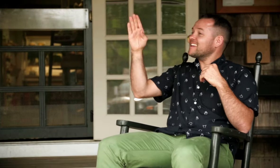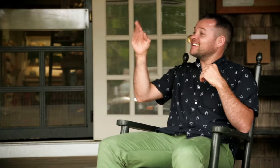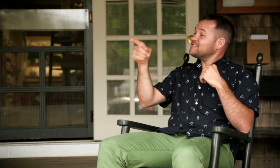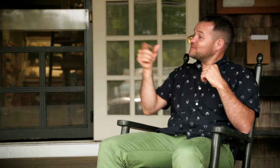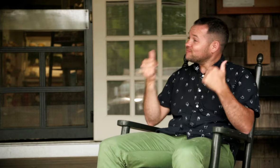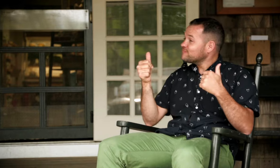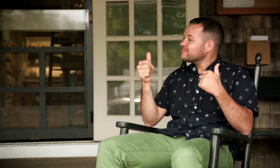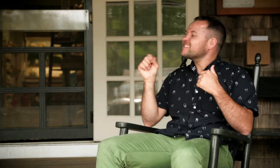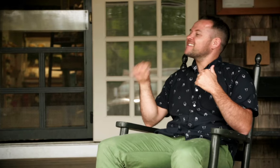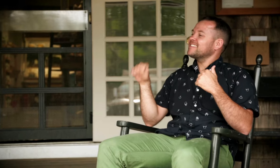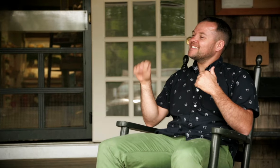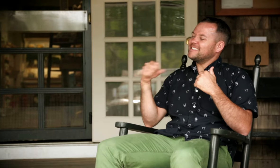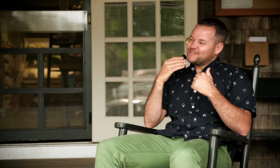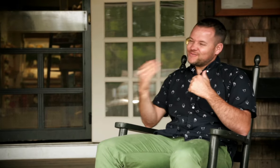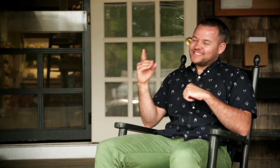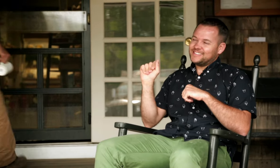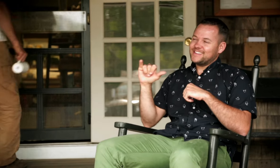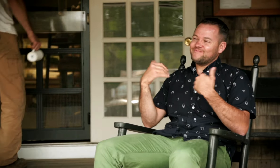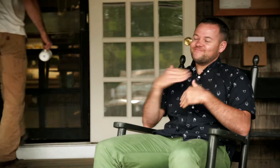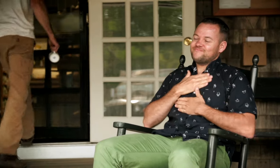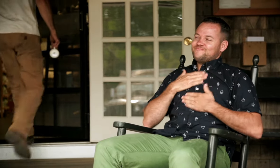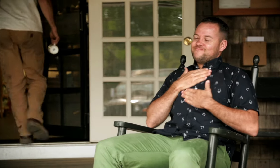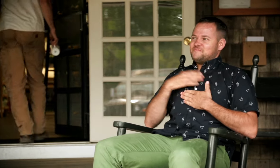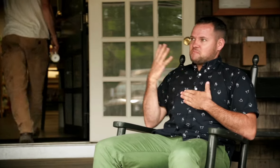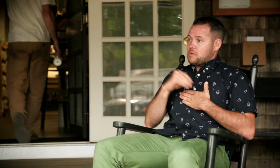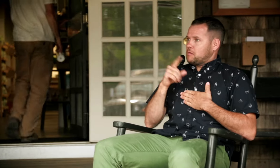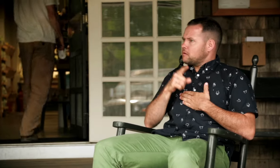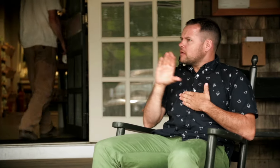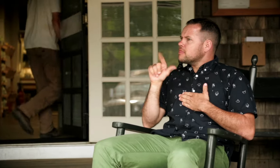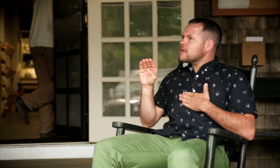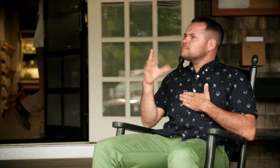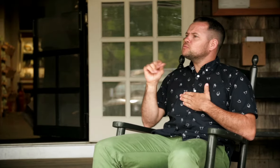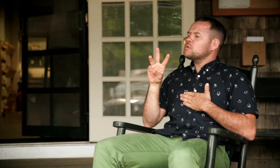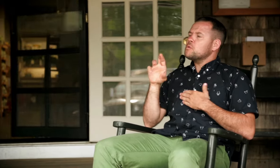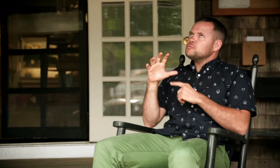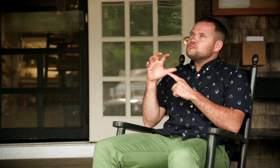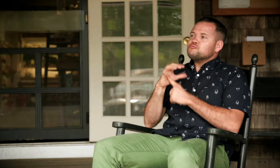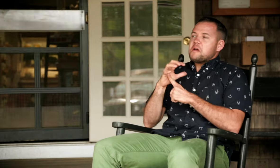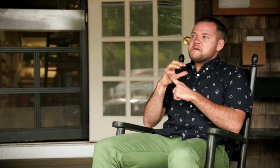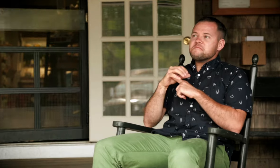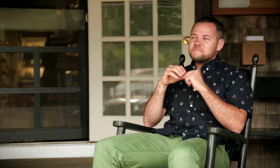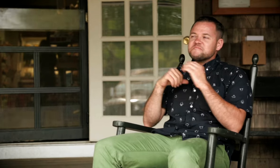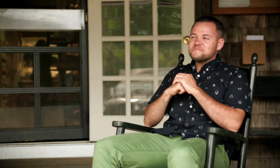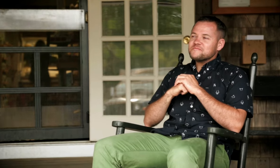"Hi! You good?" "Yes, it's a beautiful day. And the clam chowder is particularly good today."